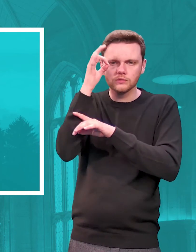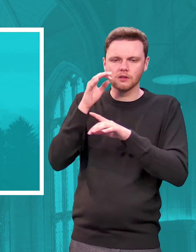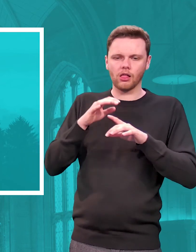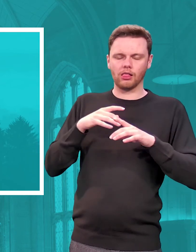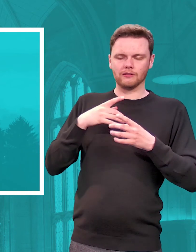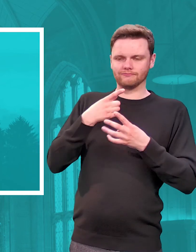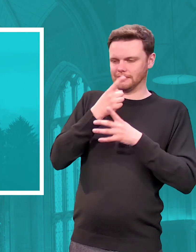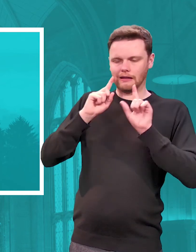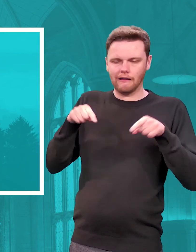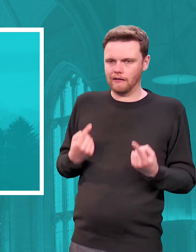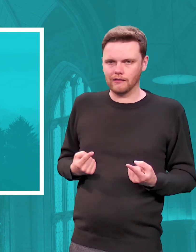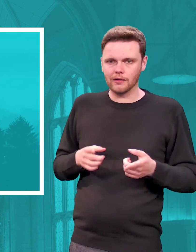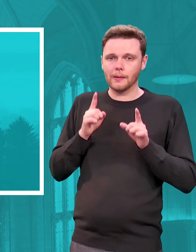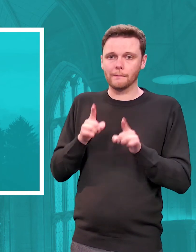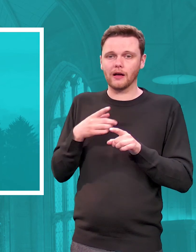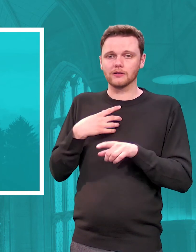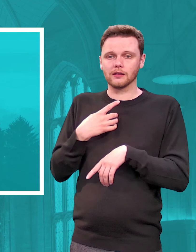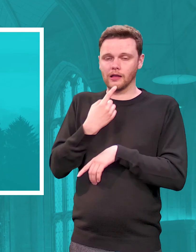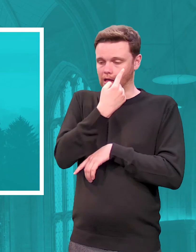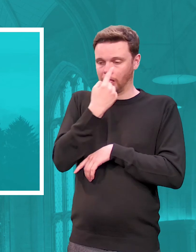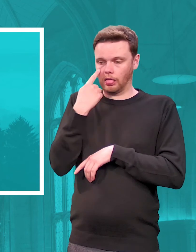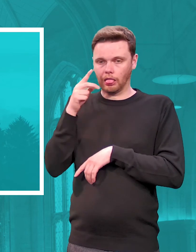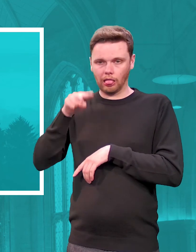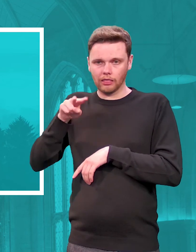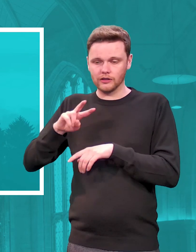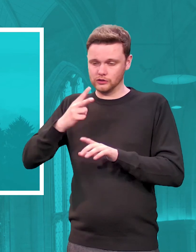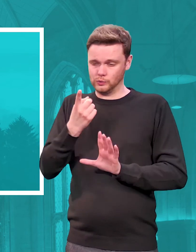the task of inspecting two years’ worth of records